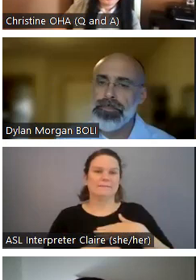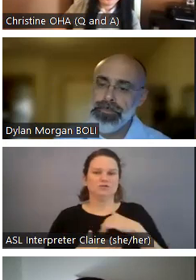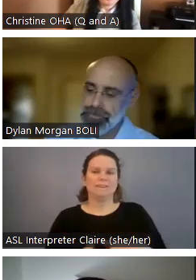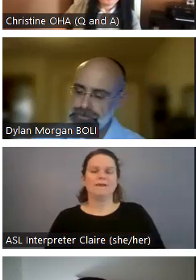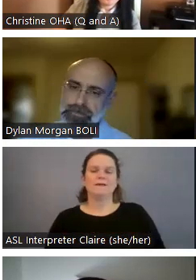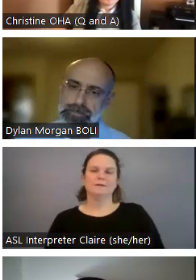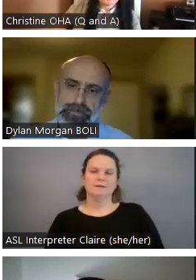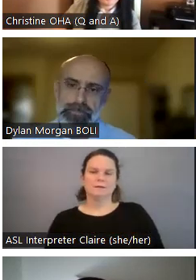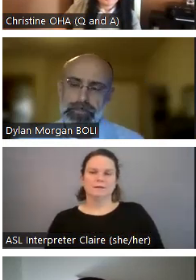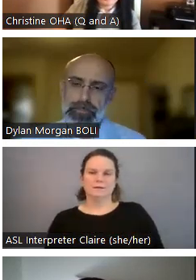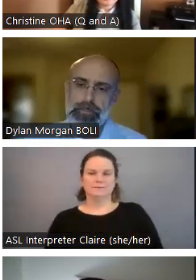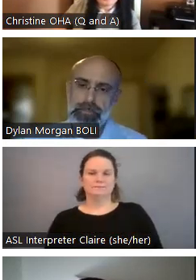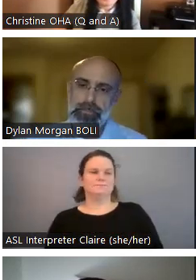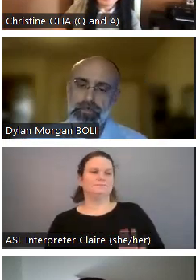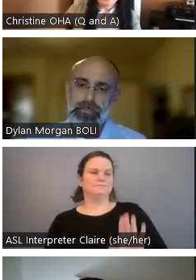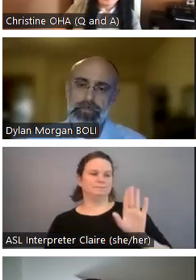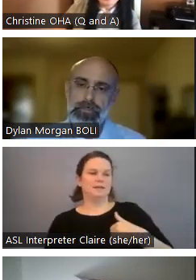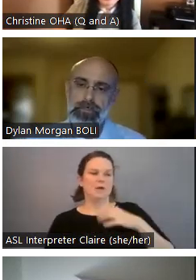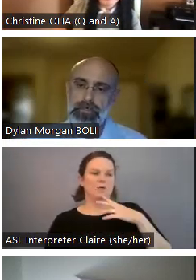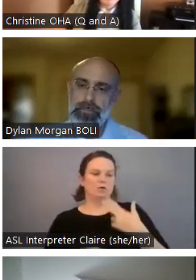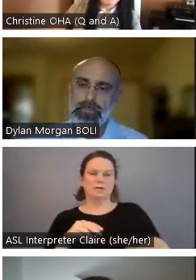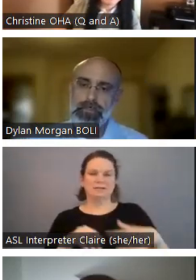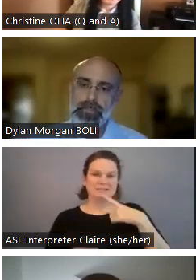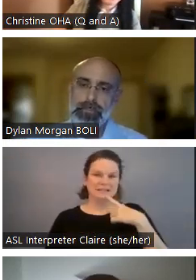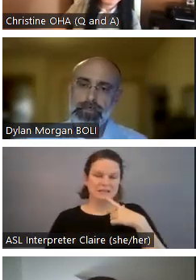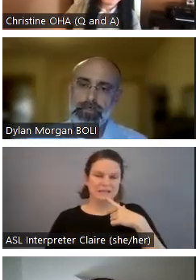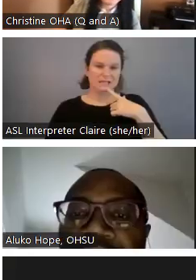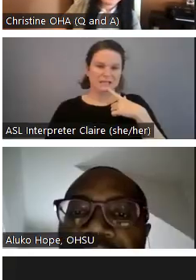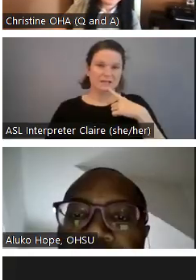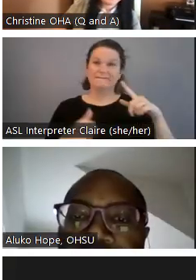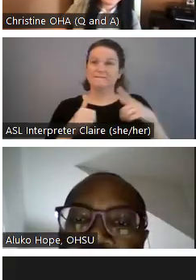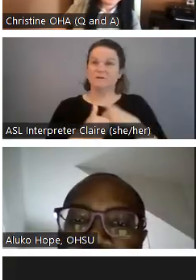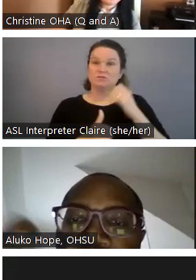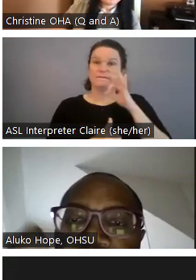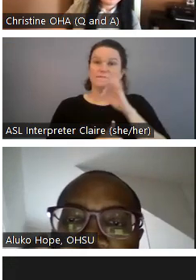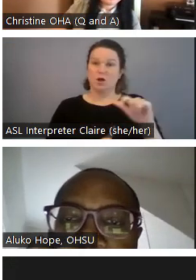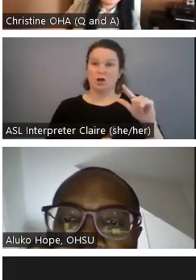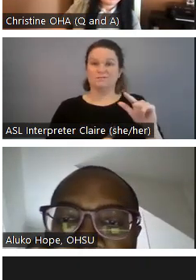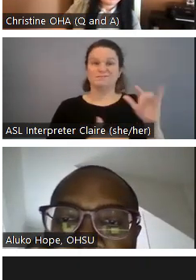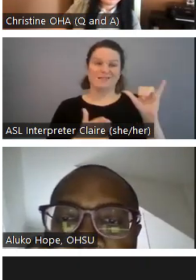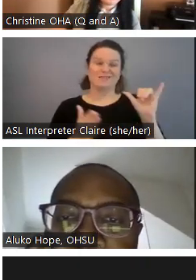And I'll weigh in just to say quickly that, first of all, I think that this